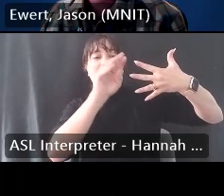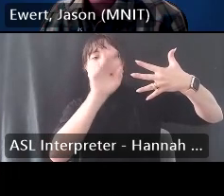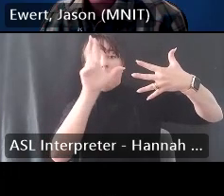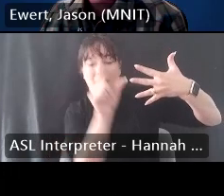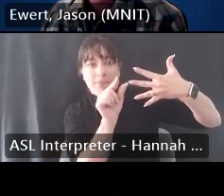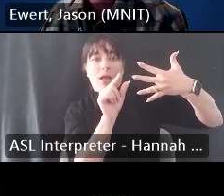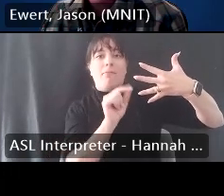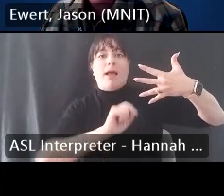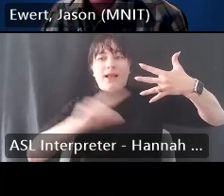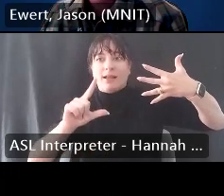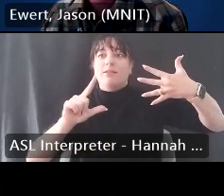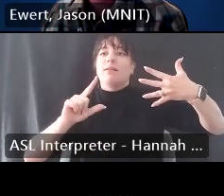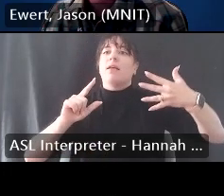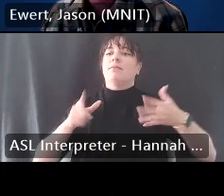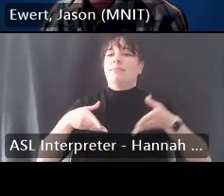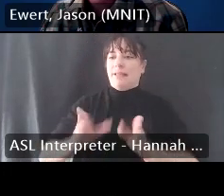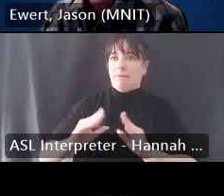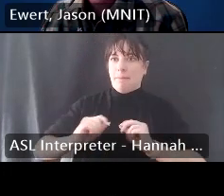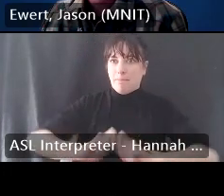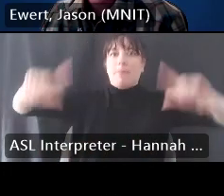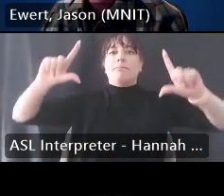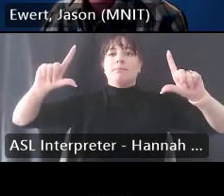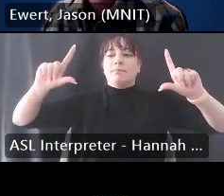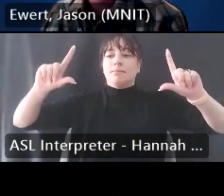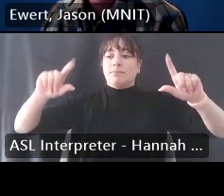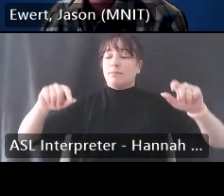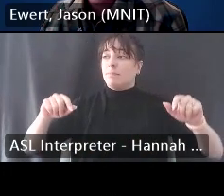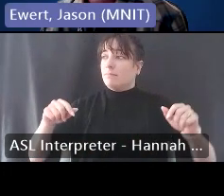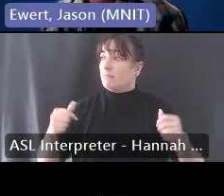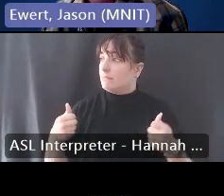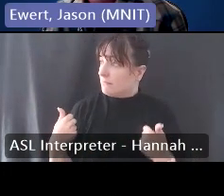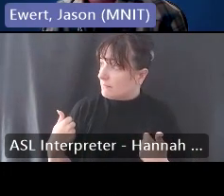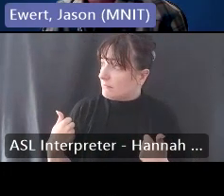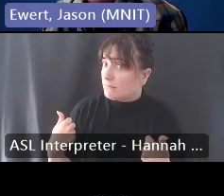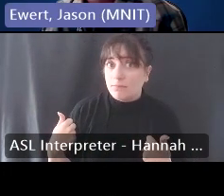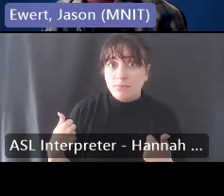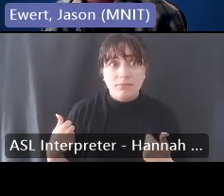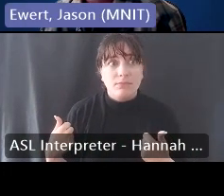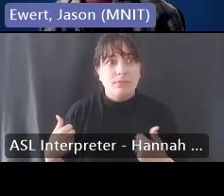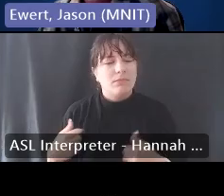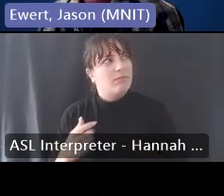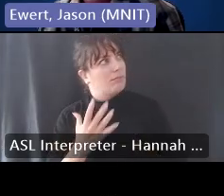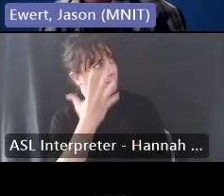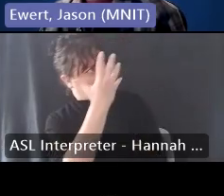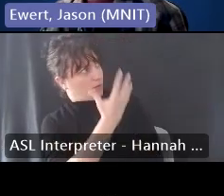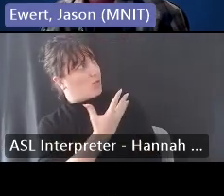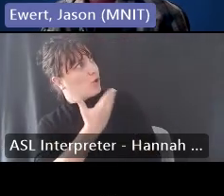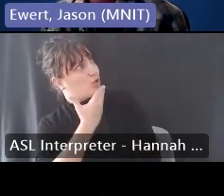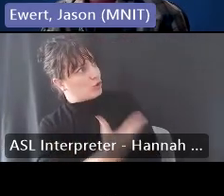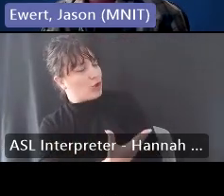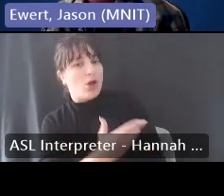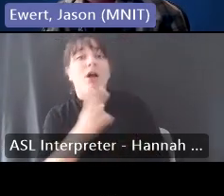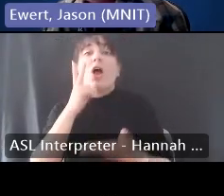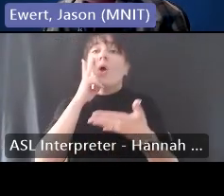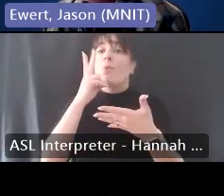Map cumulative impacts for-- How is that? That's looking great. We see your browser maximized.